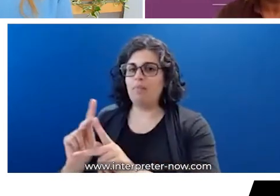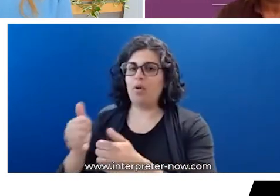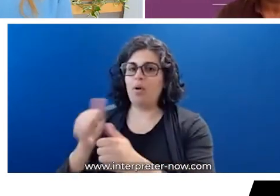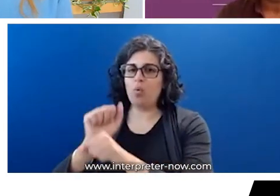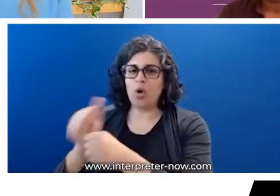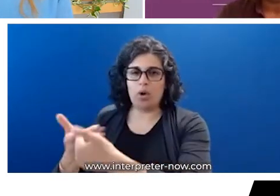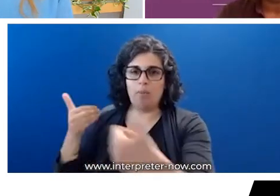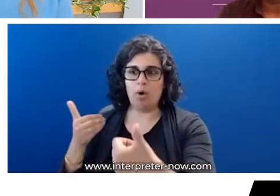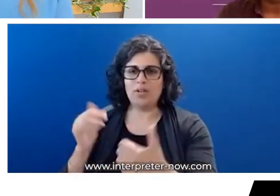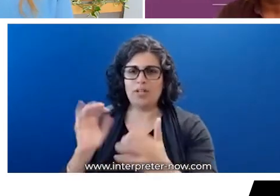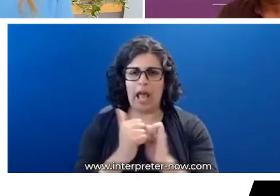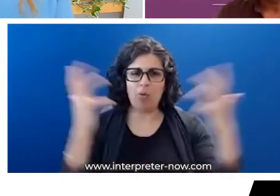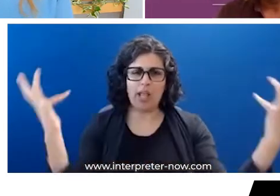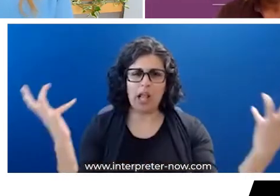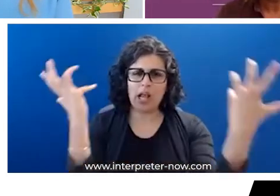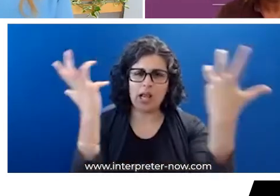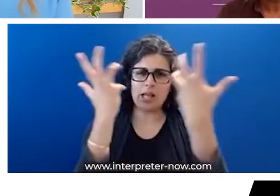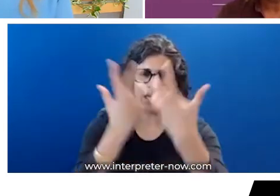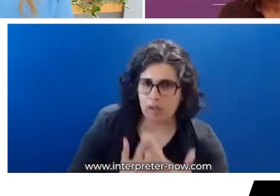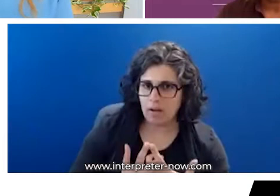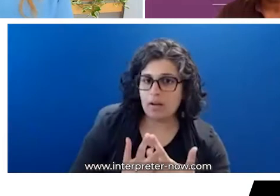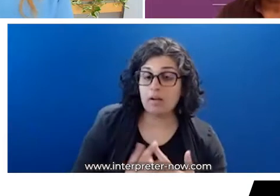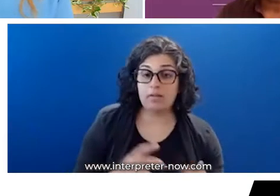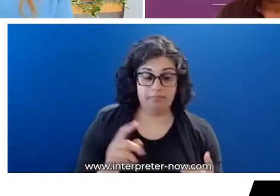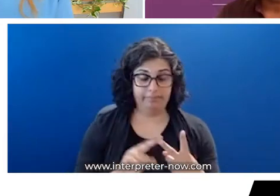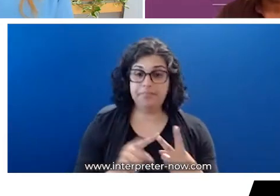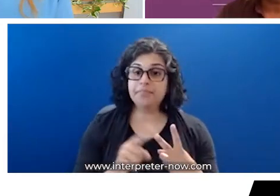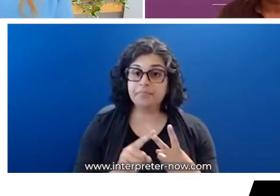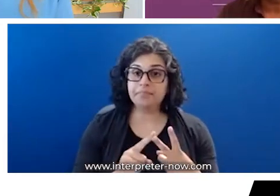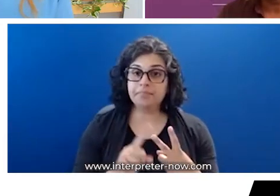Because that's a really important consideration. Another key question to consider is who.